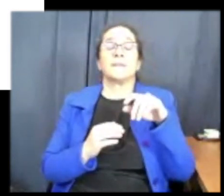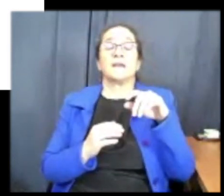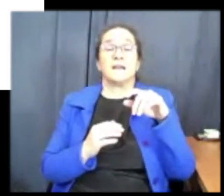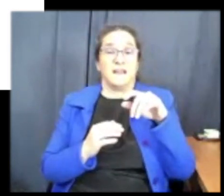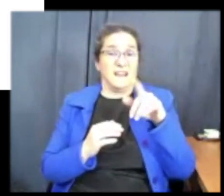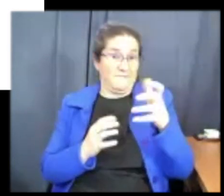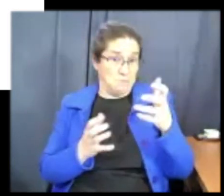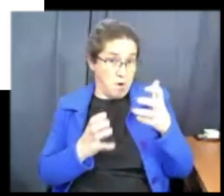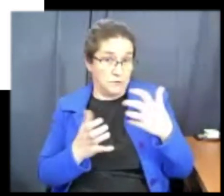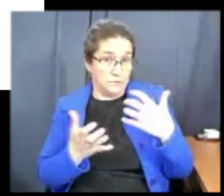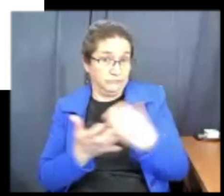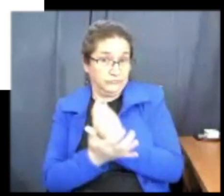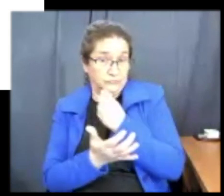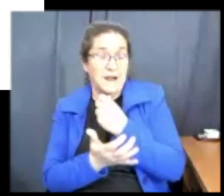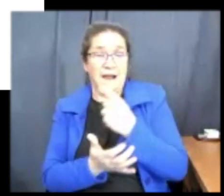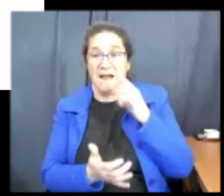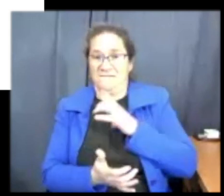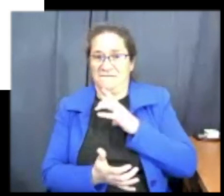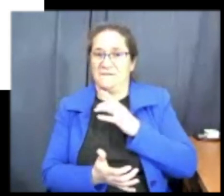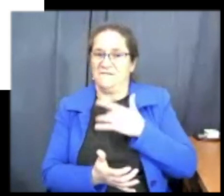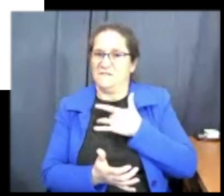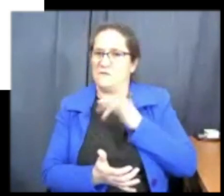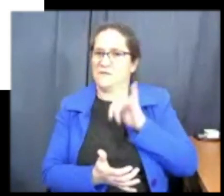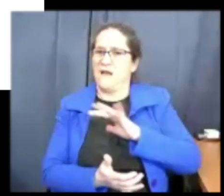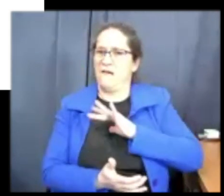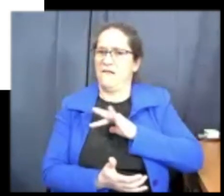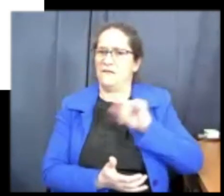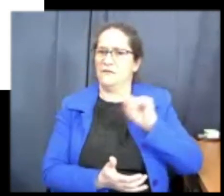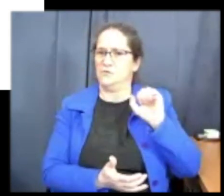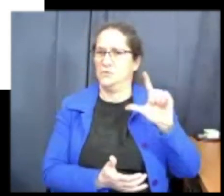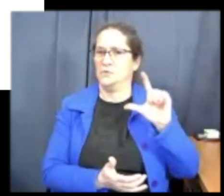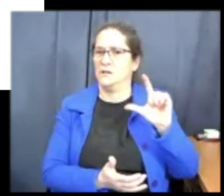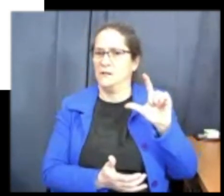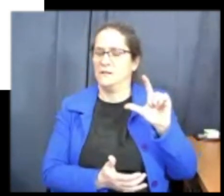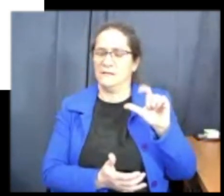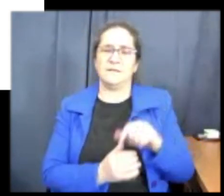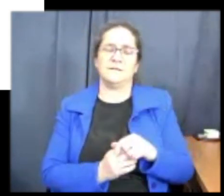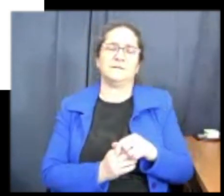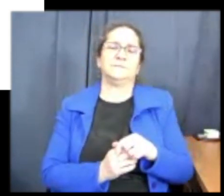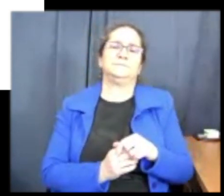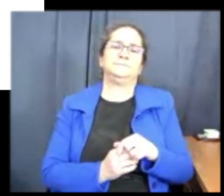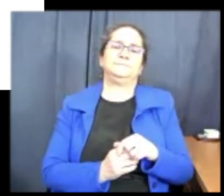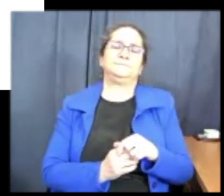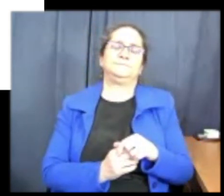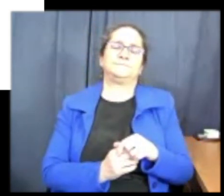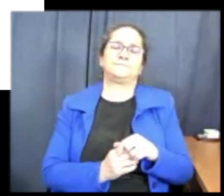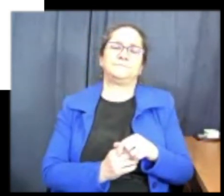be a wonderful tool also for districts to use with their teams as well.